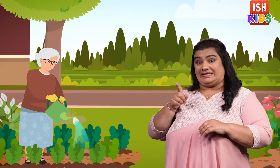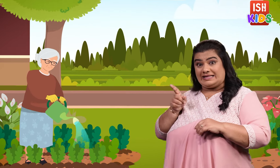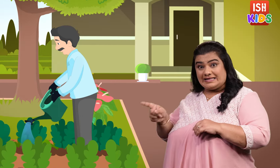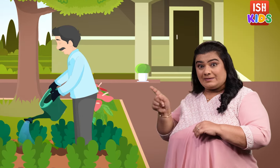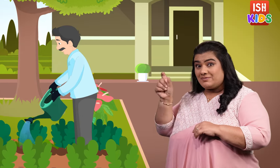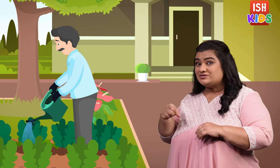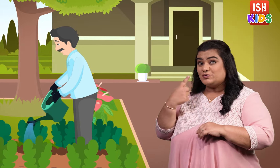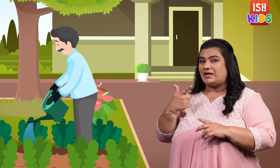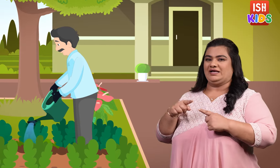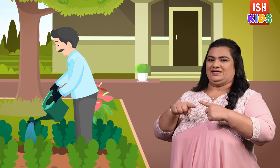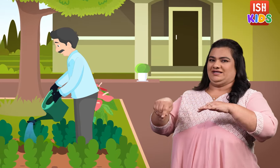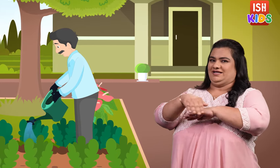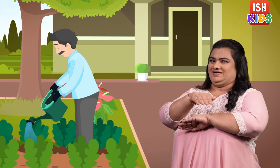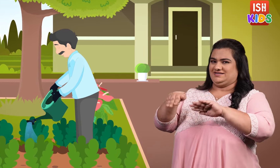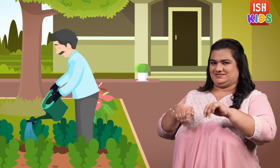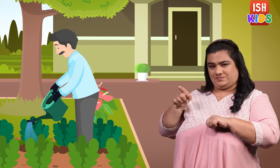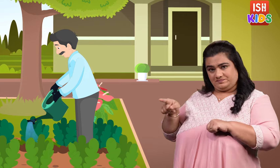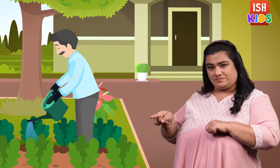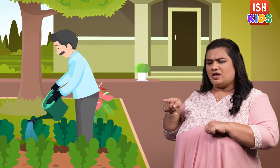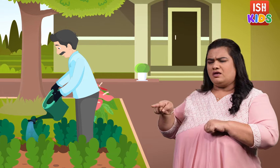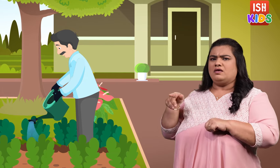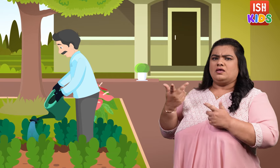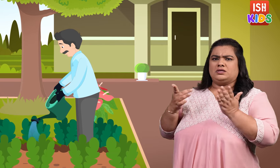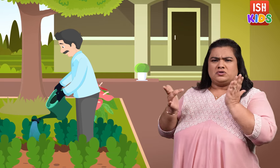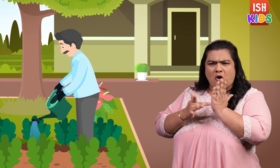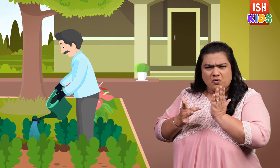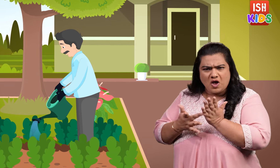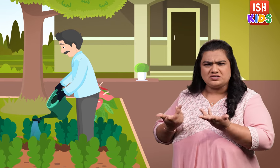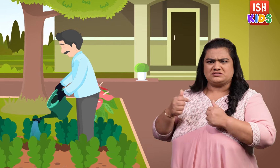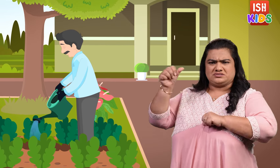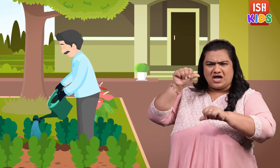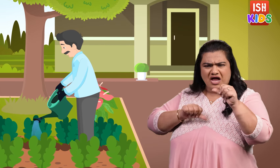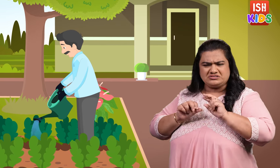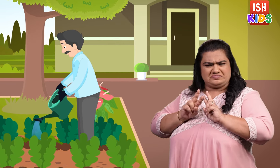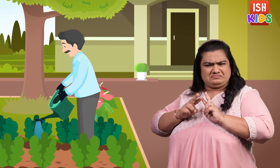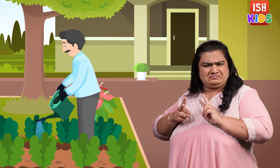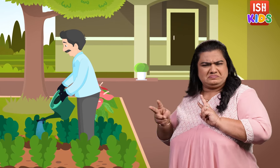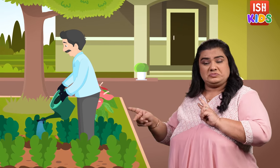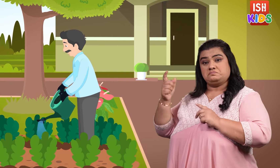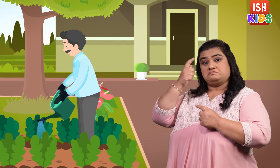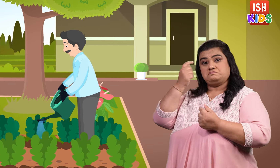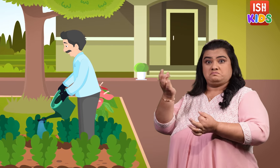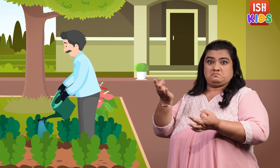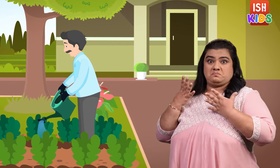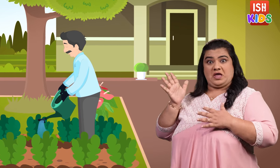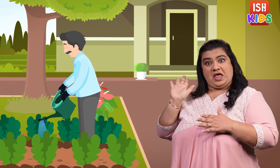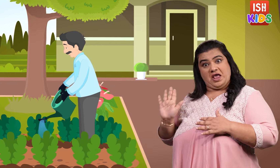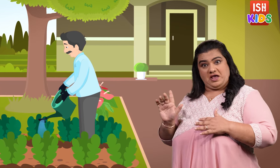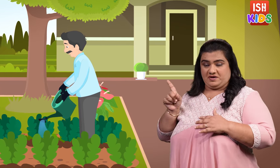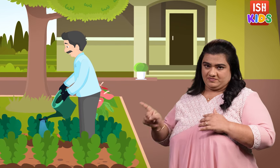The other was an engineer who was very tech savvy.